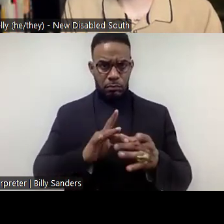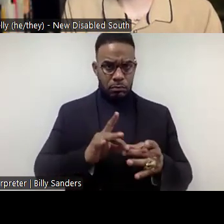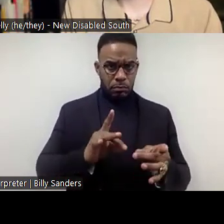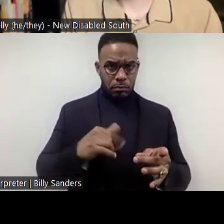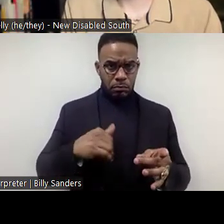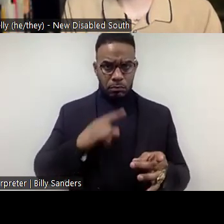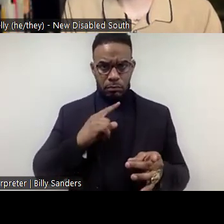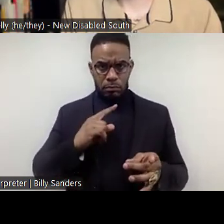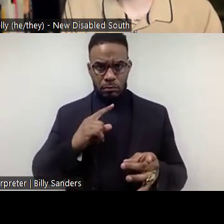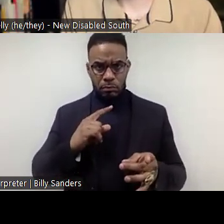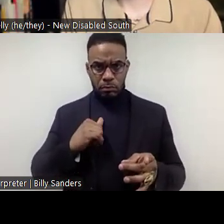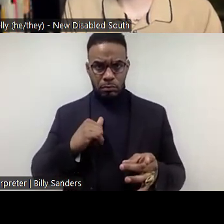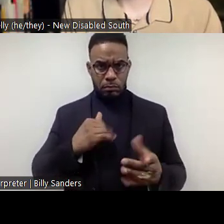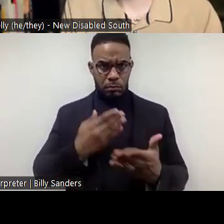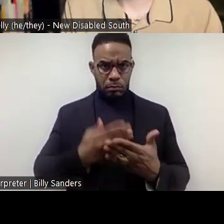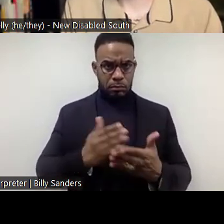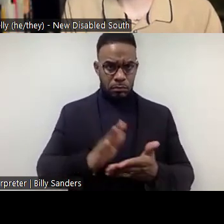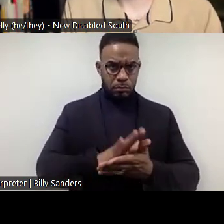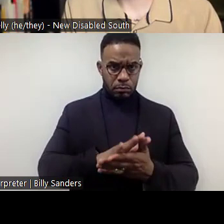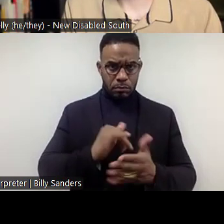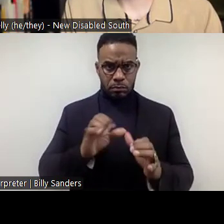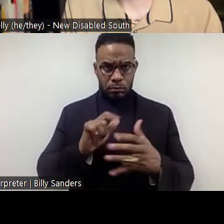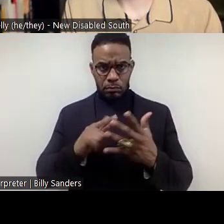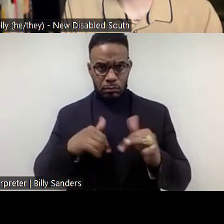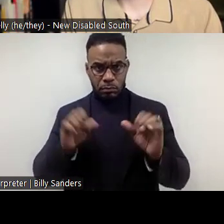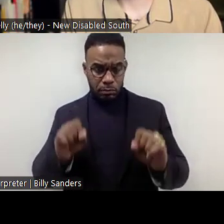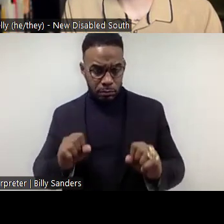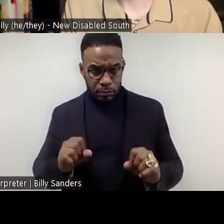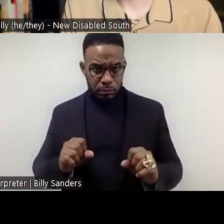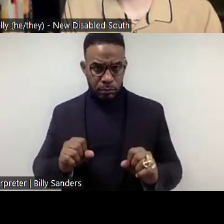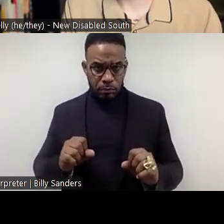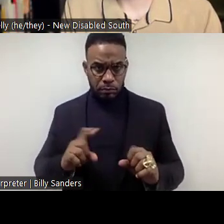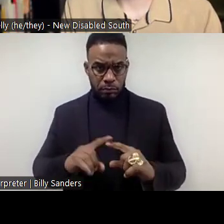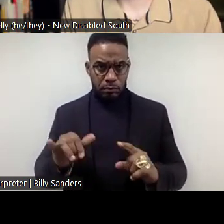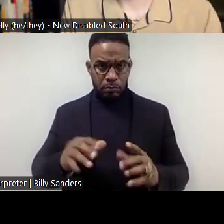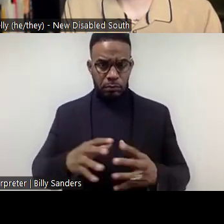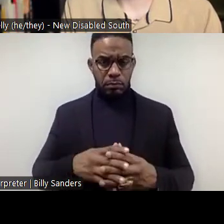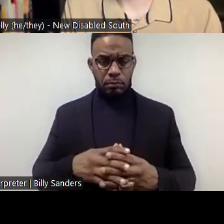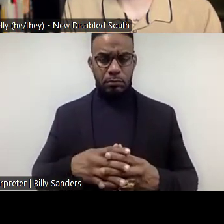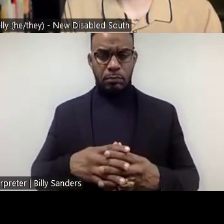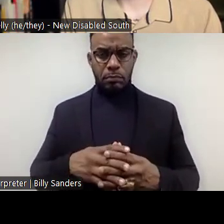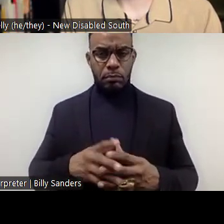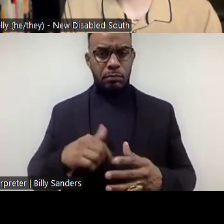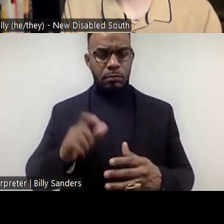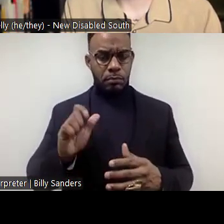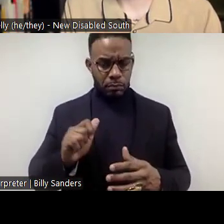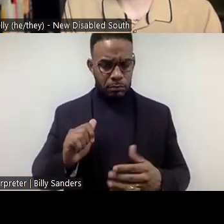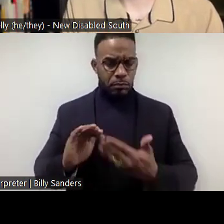staffers. We're sending letters. We're putting out statements. We have like fact sheets. We're doing what we